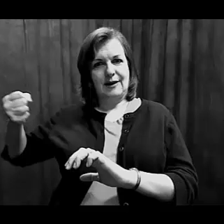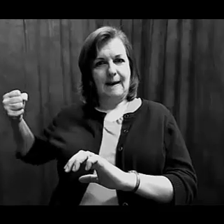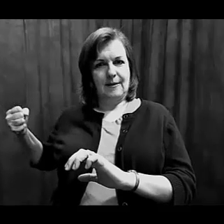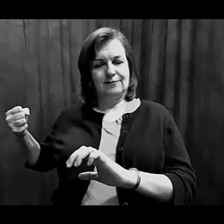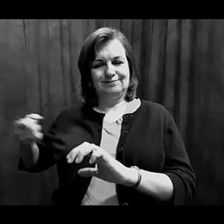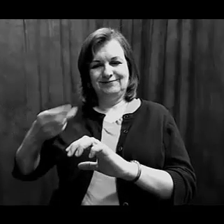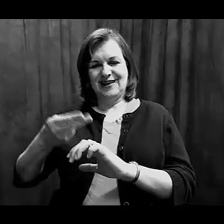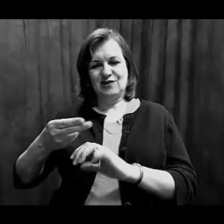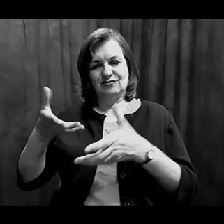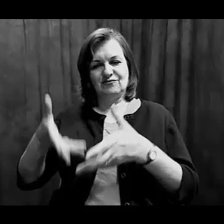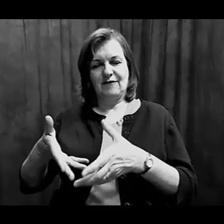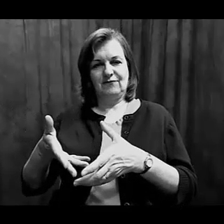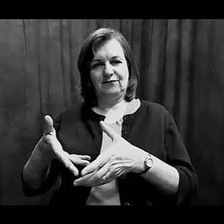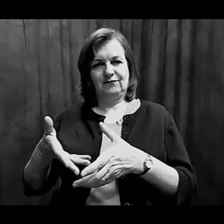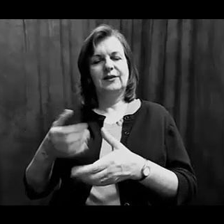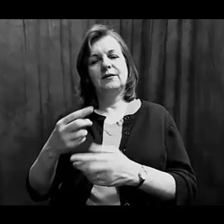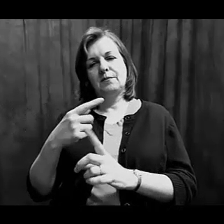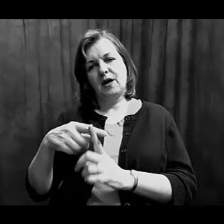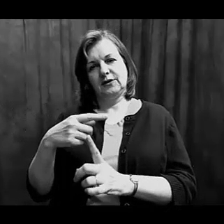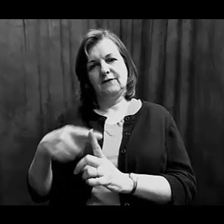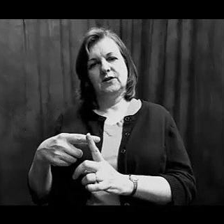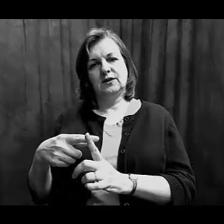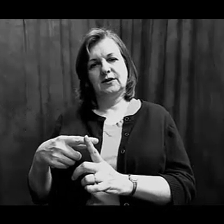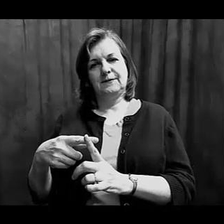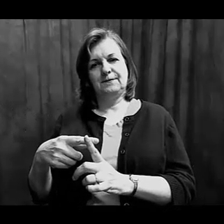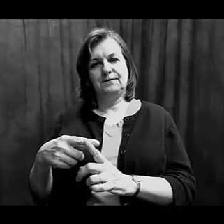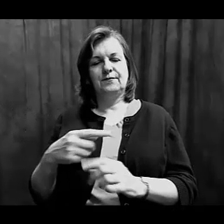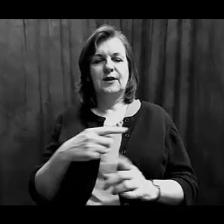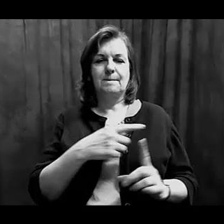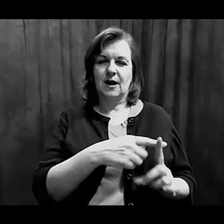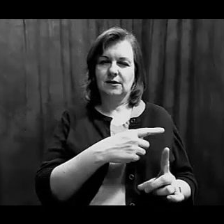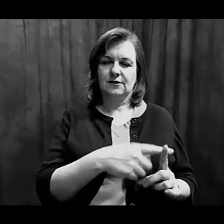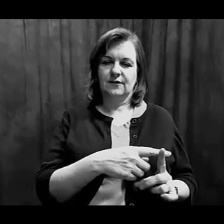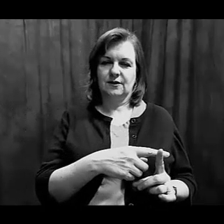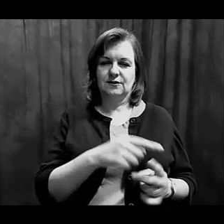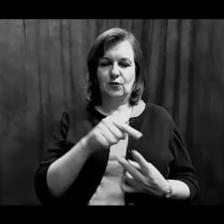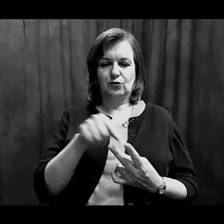and 1 electron - so if you take away that electron - that leaves us with with 1 positive charge